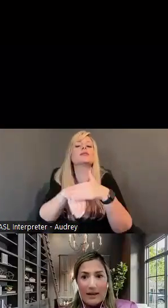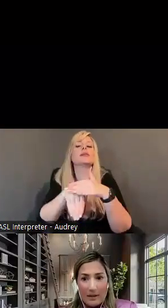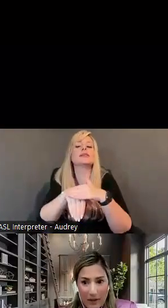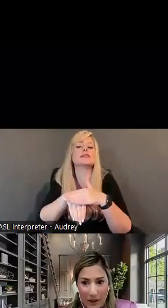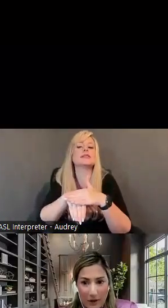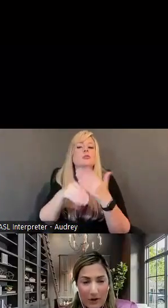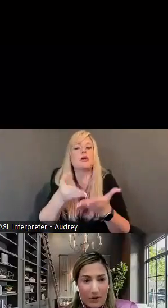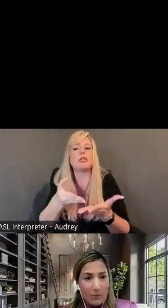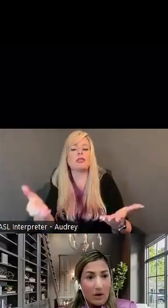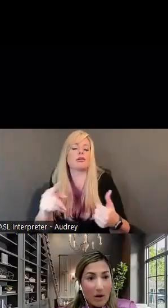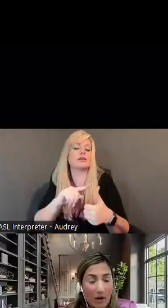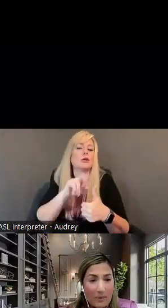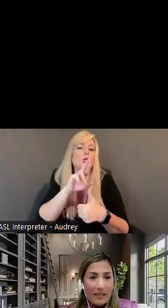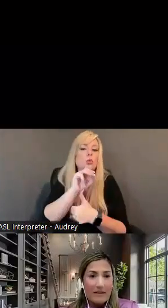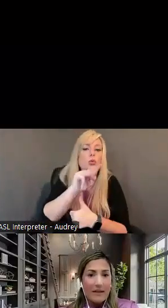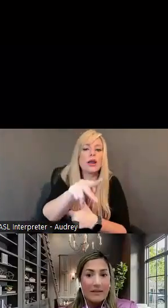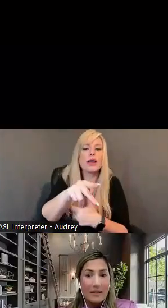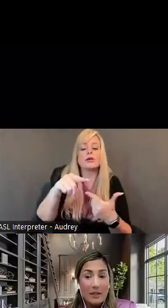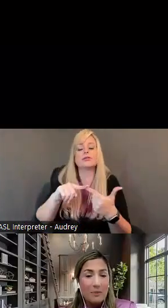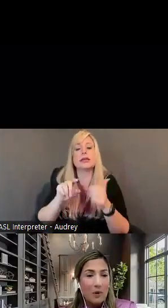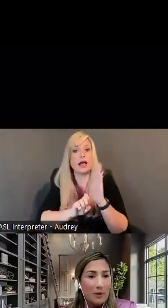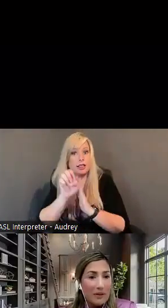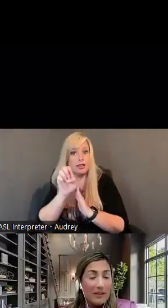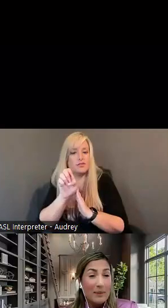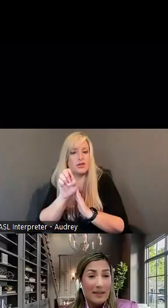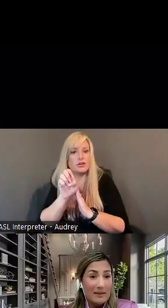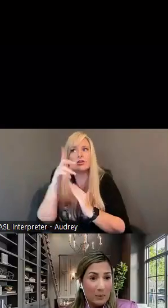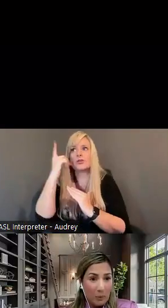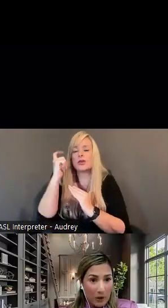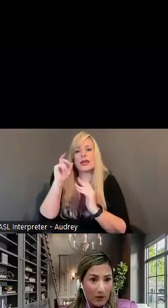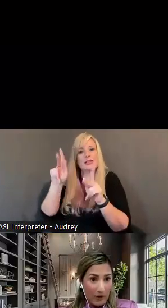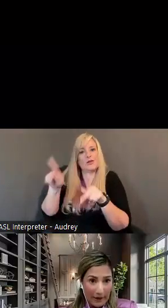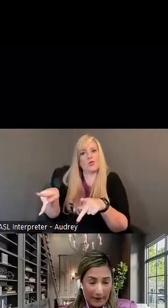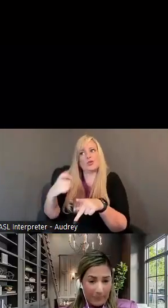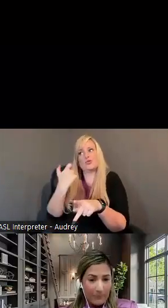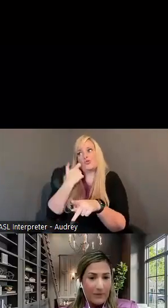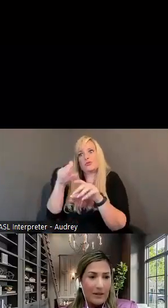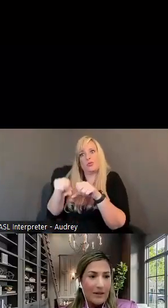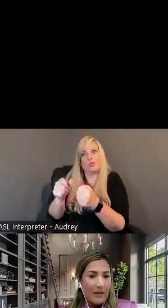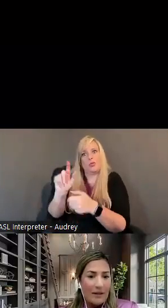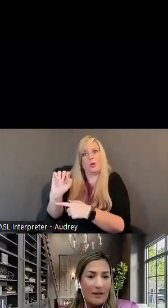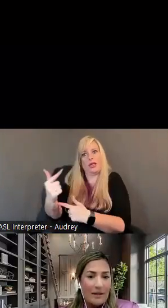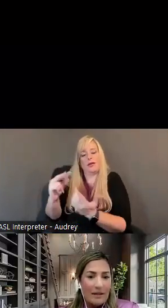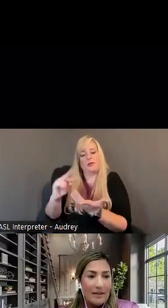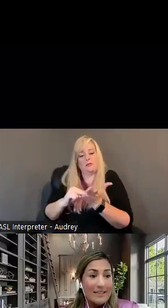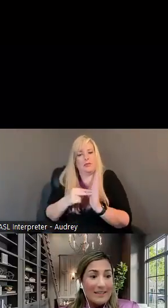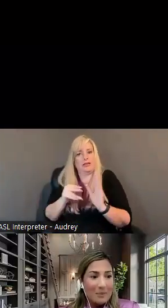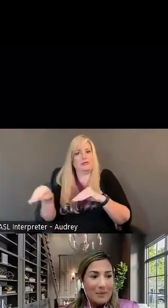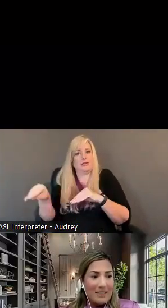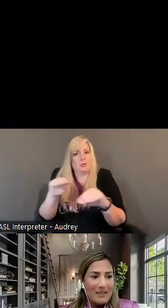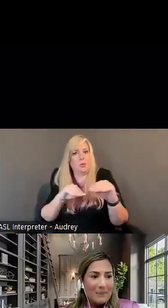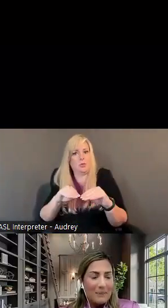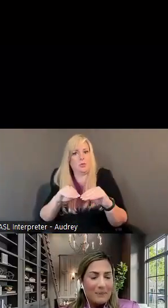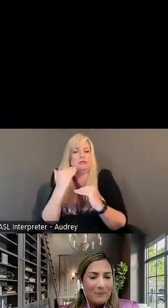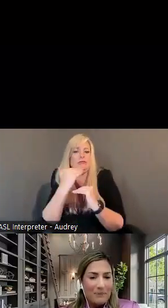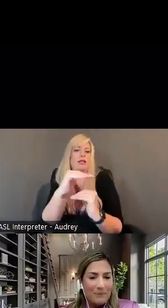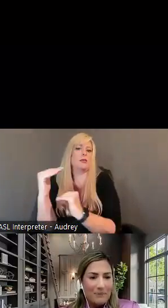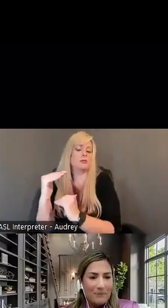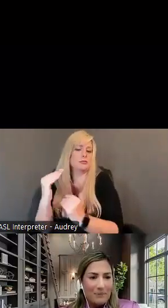elevators to accommodate that limited mobility because they broke their leg. Next slide please.